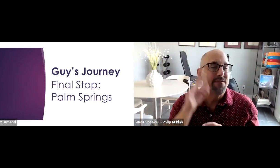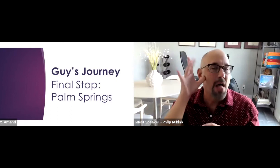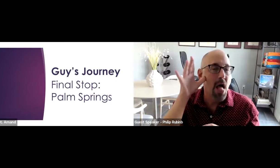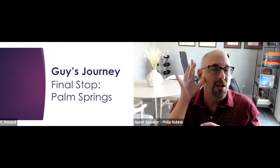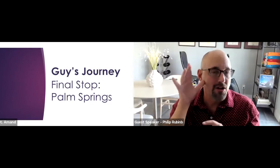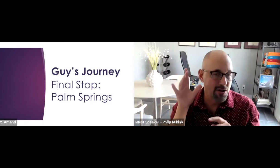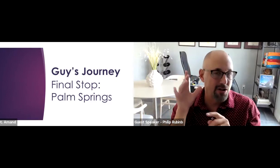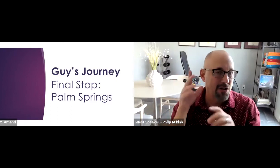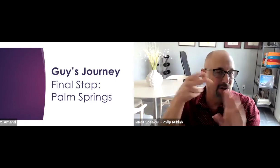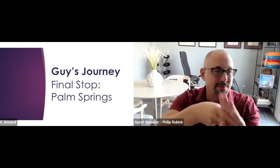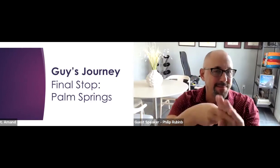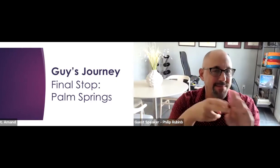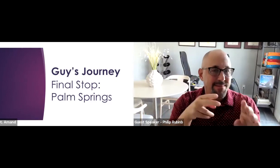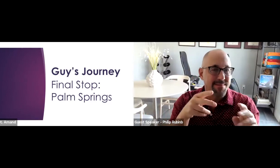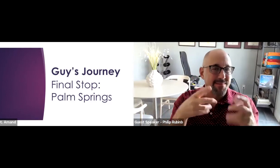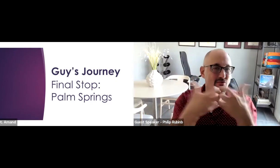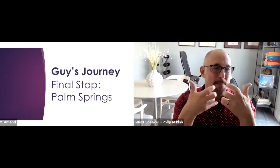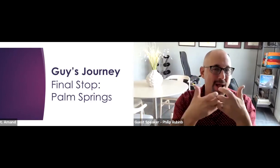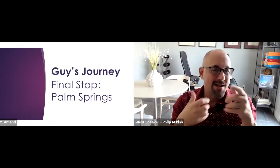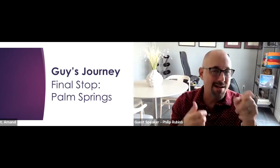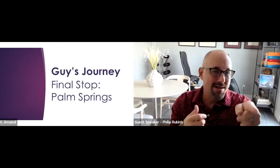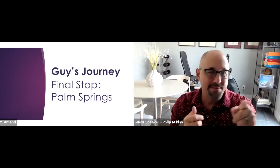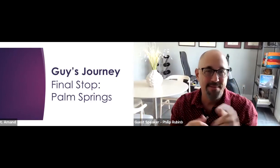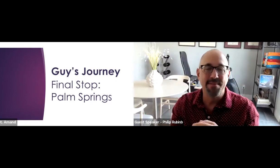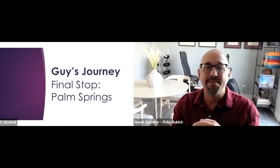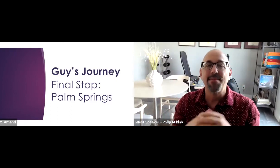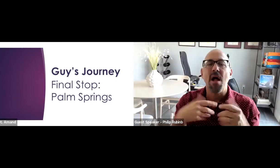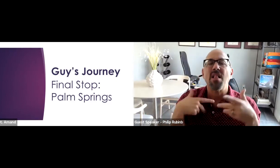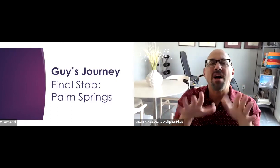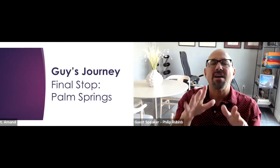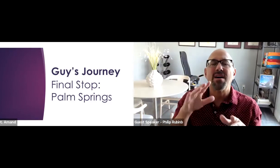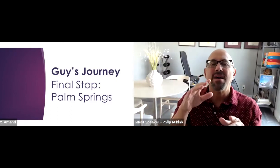and being able to work, he was able to fix these houses up.